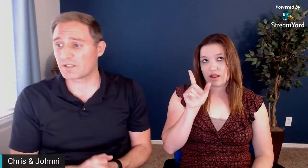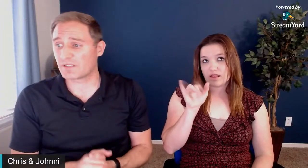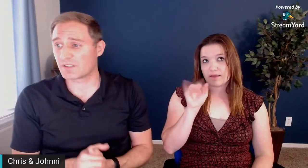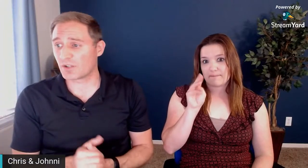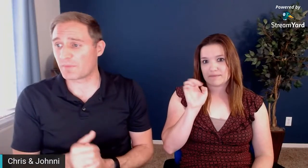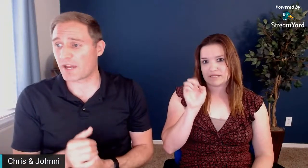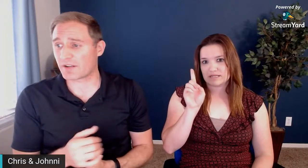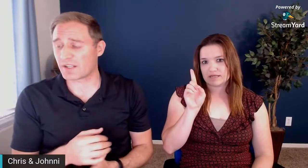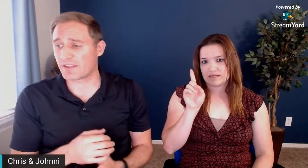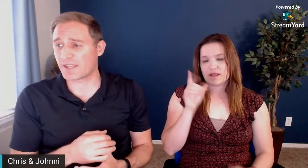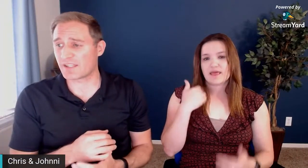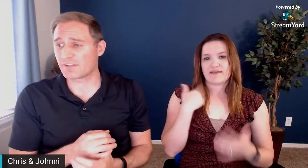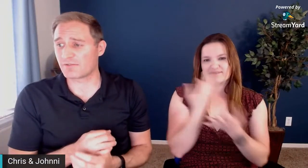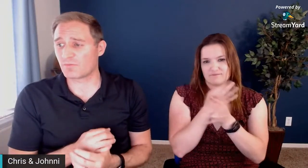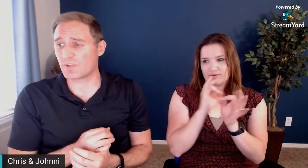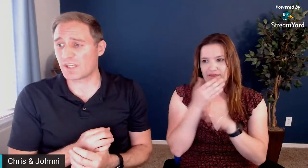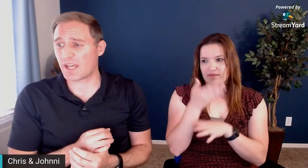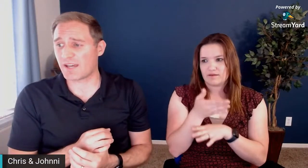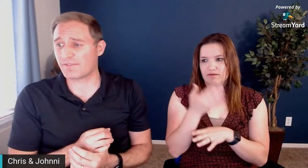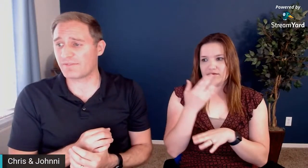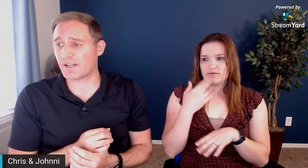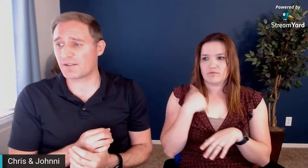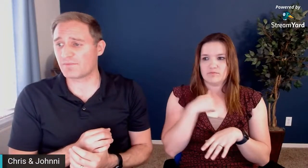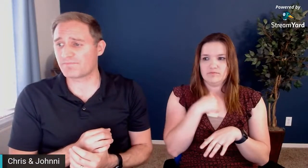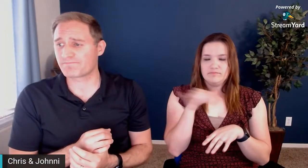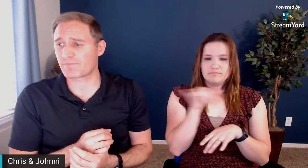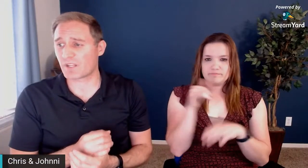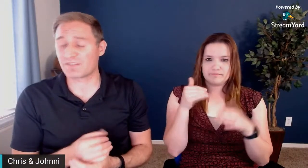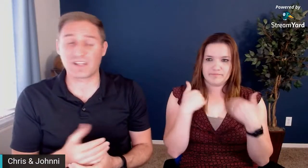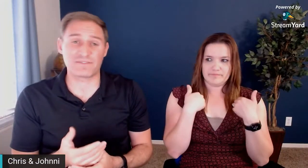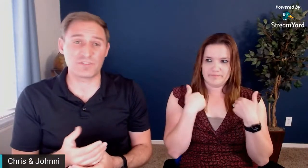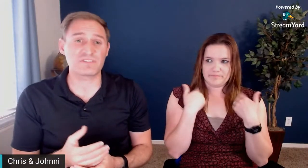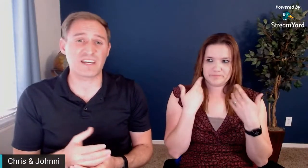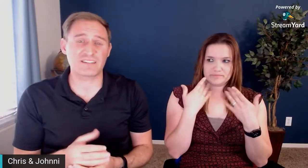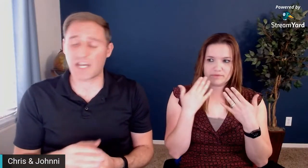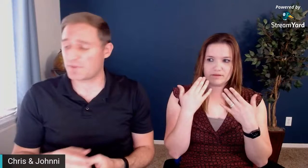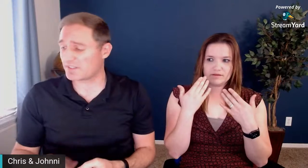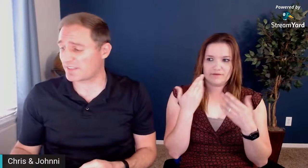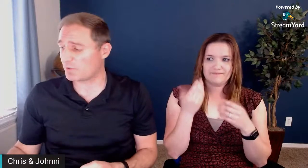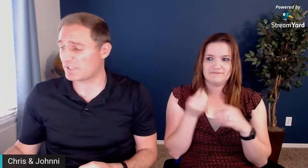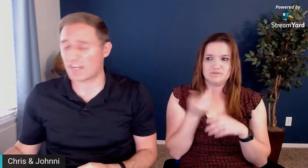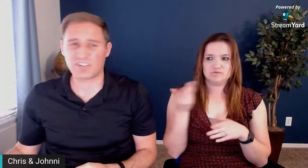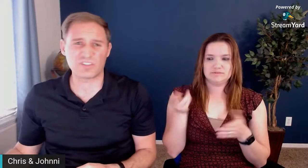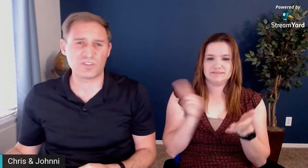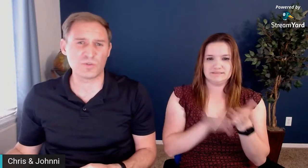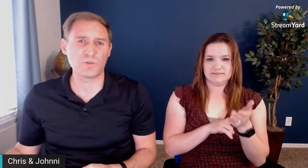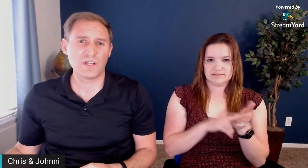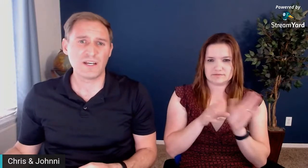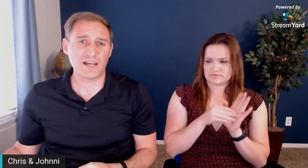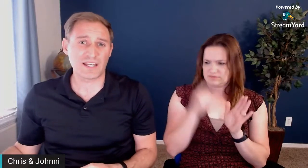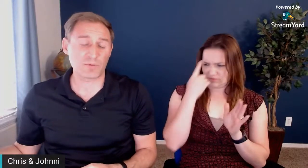to go about it and then we have a few signed copies i think we're down to two and we'll